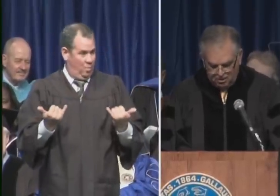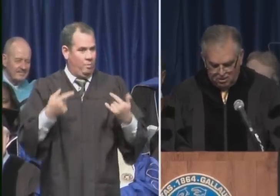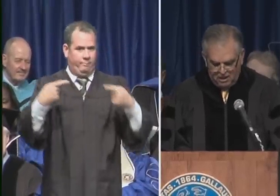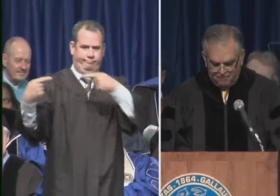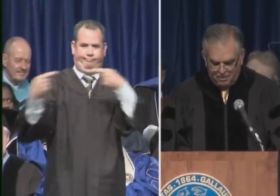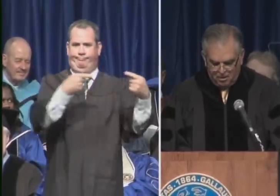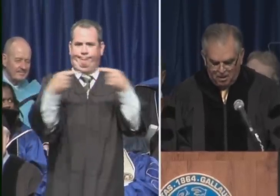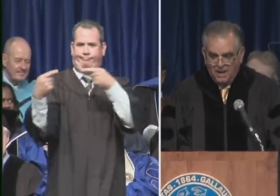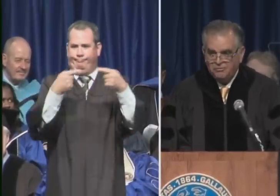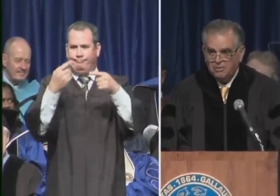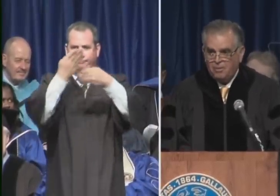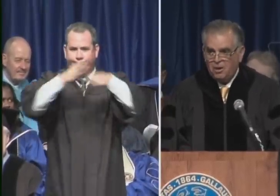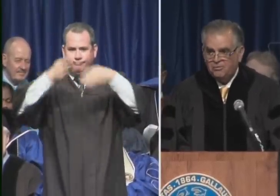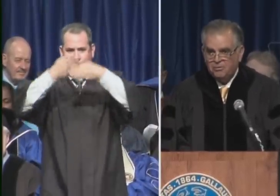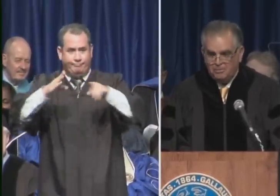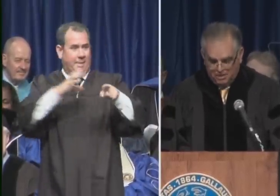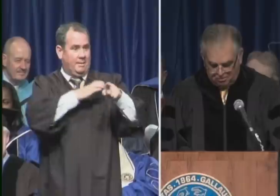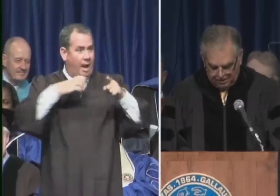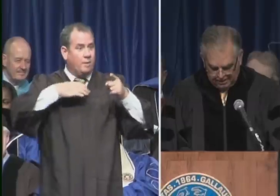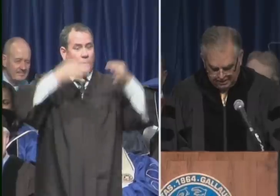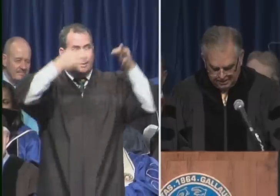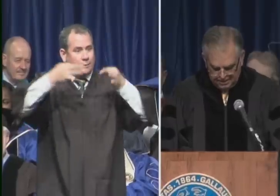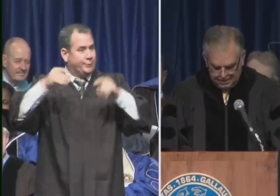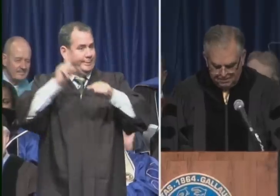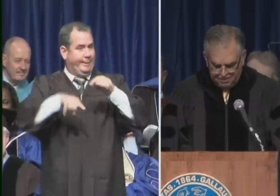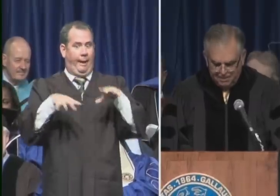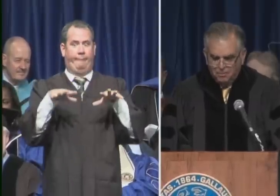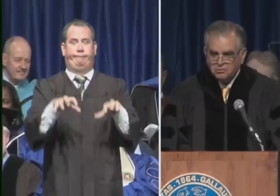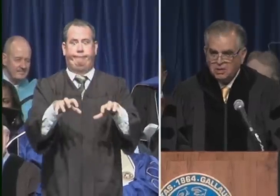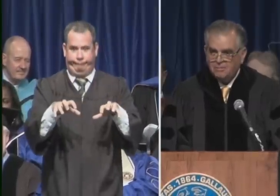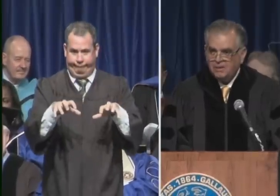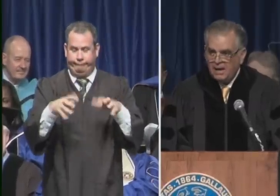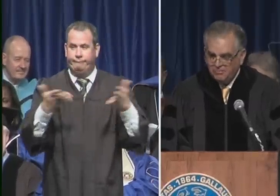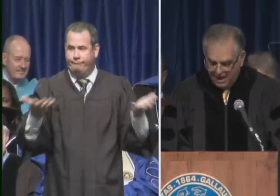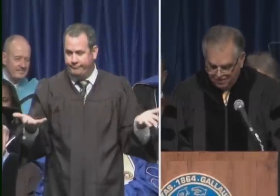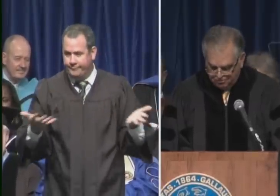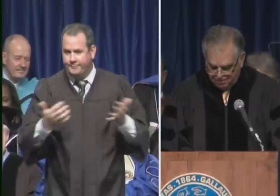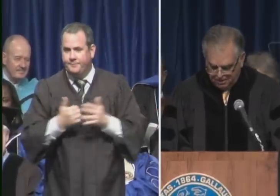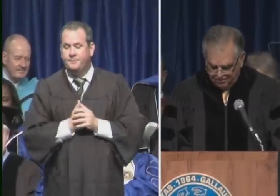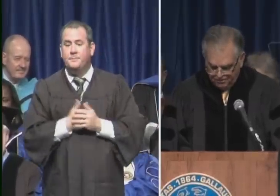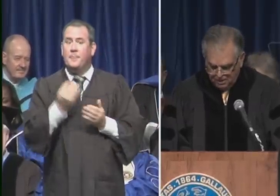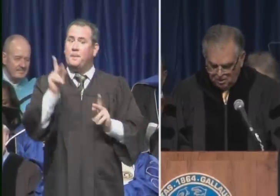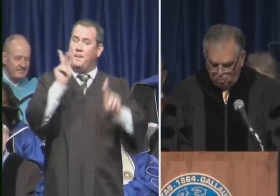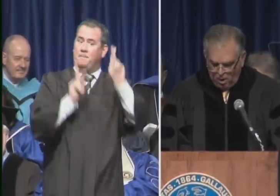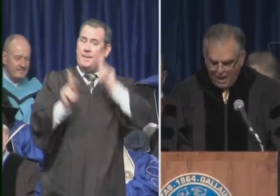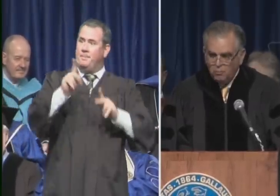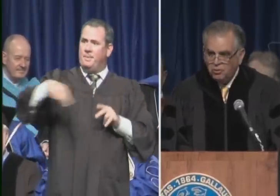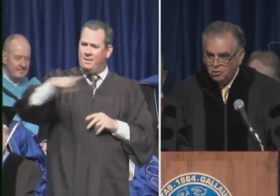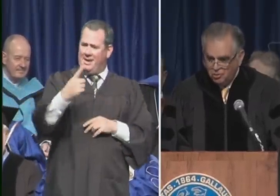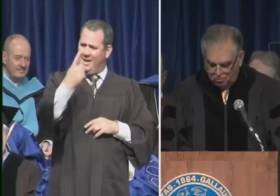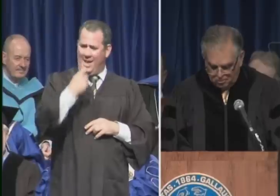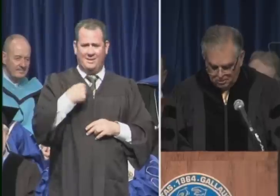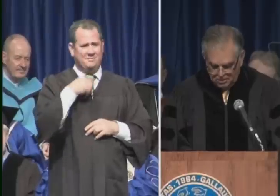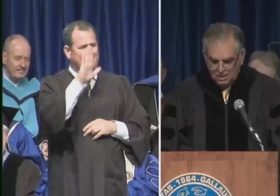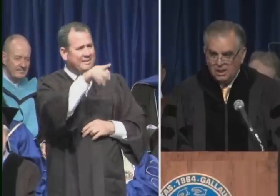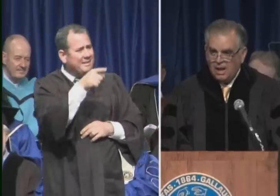an era of paralyzing partisan bickering. People sometimes ask me, "Why would you --